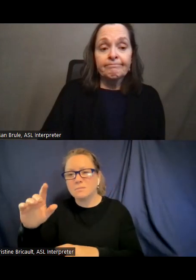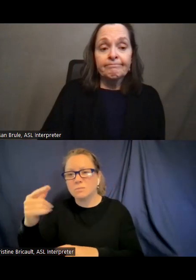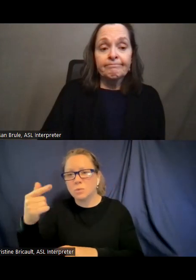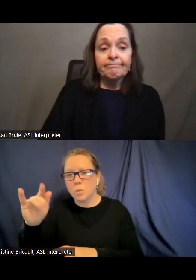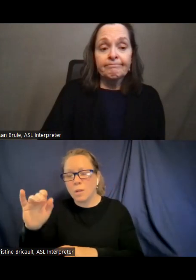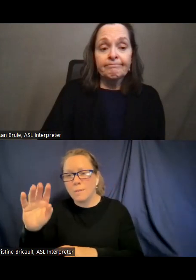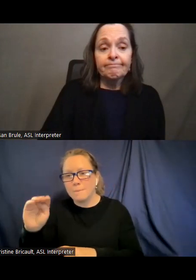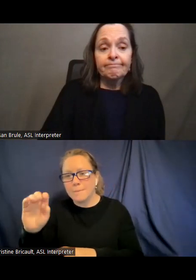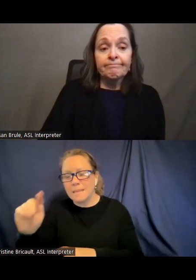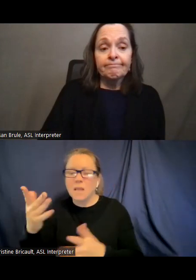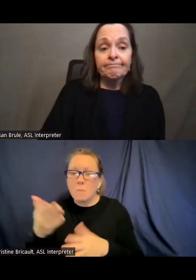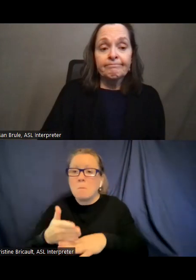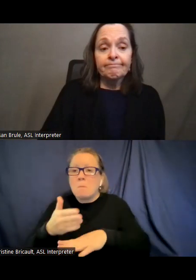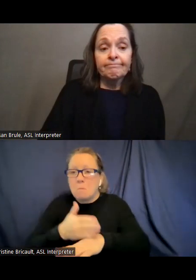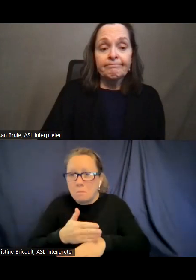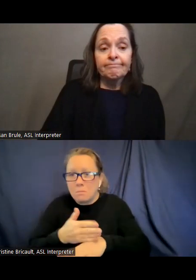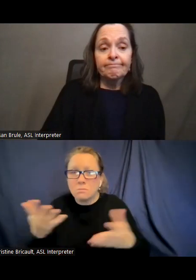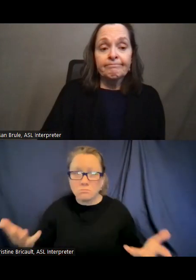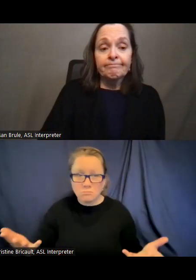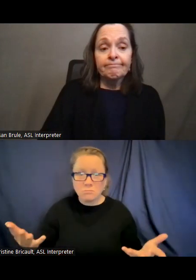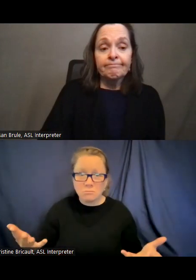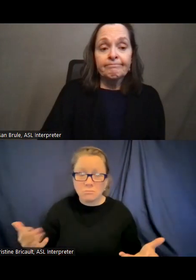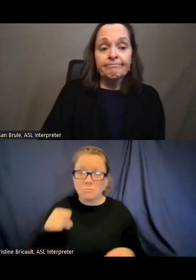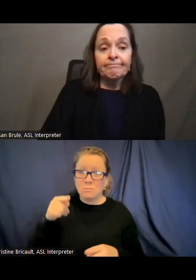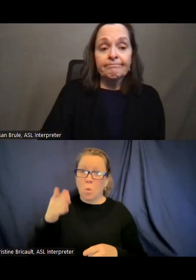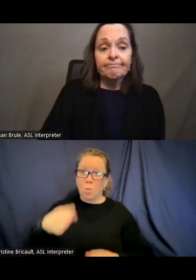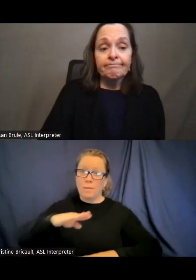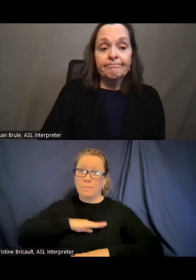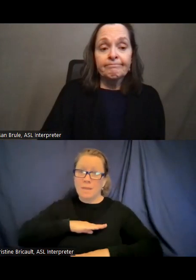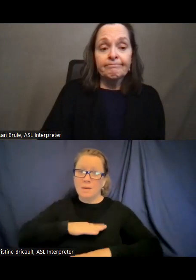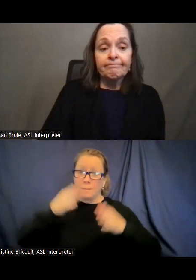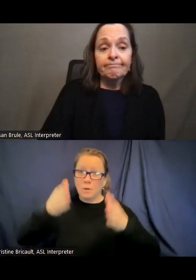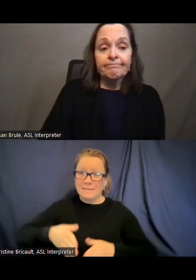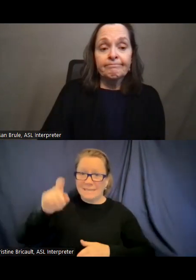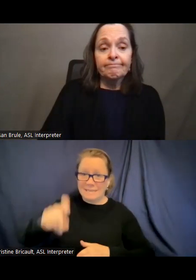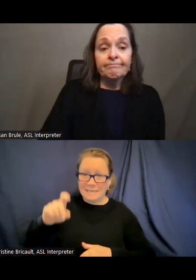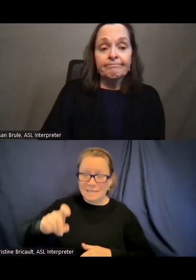Whether it's going to meet someone's needs, it needs to be